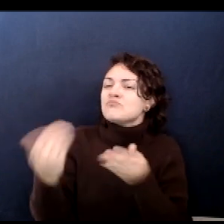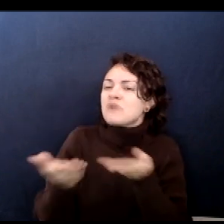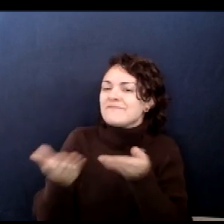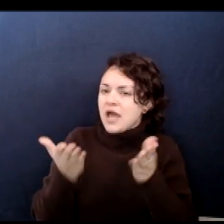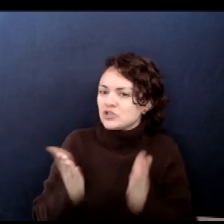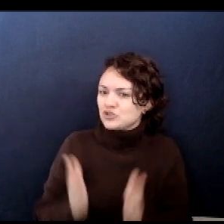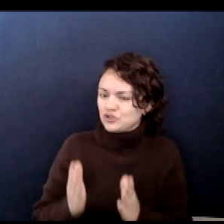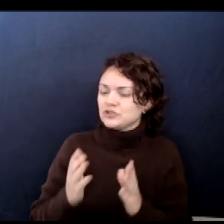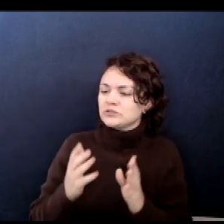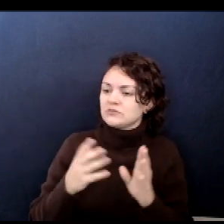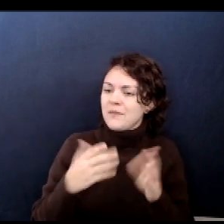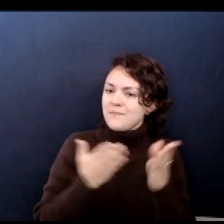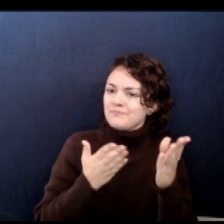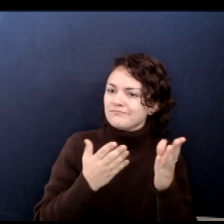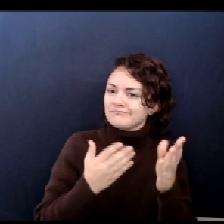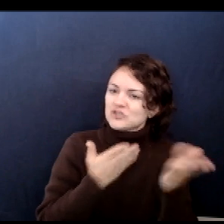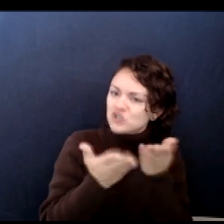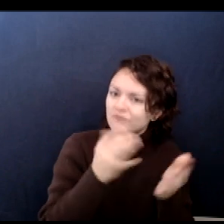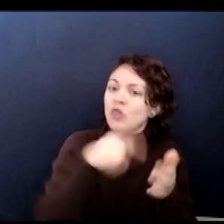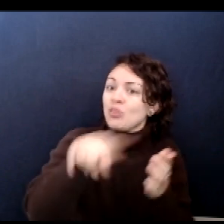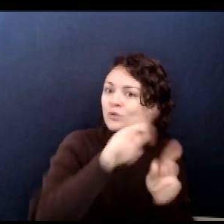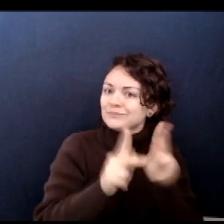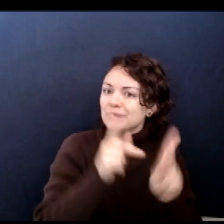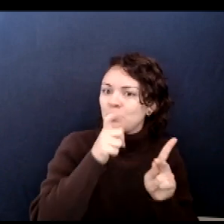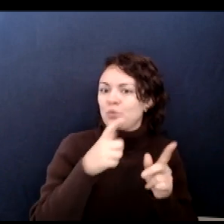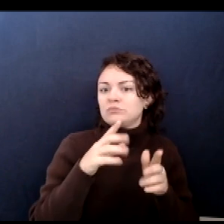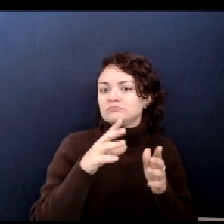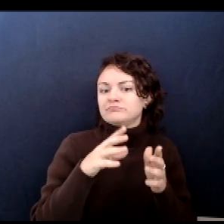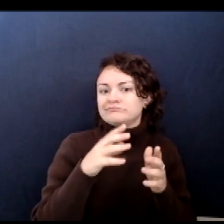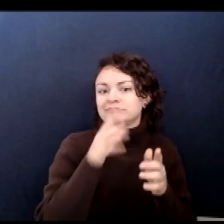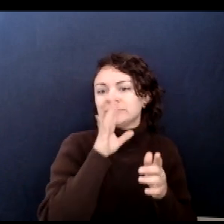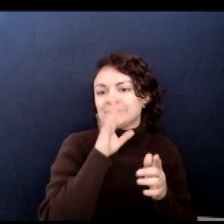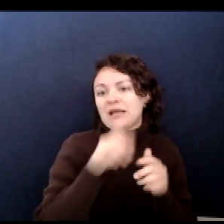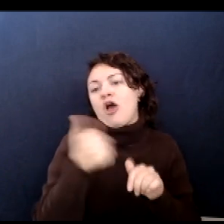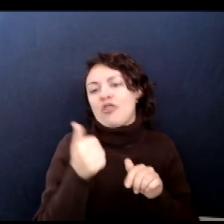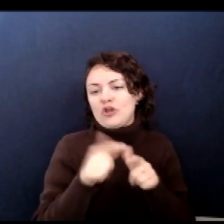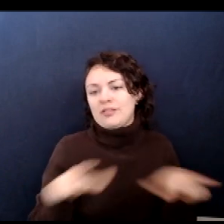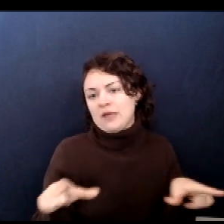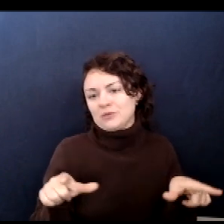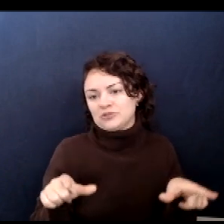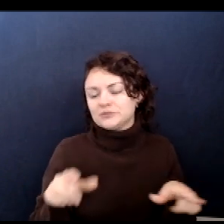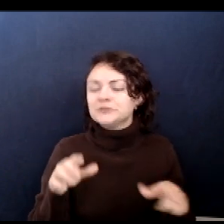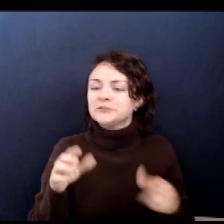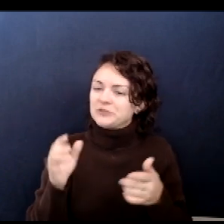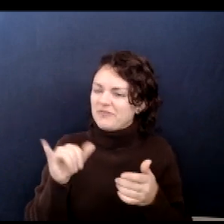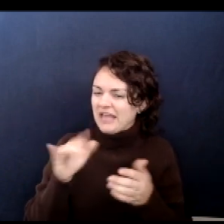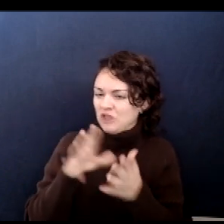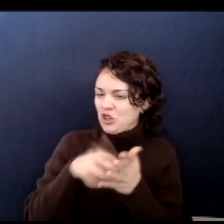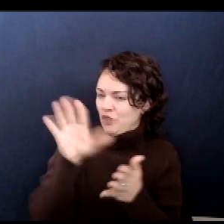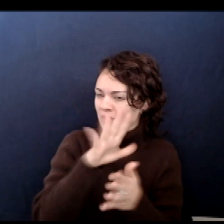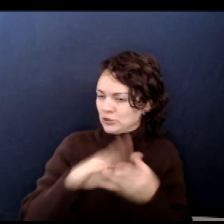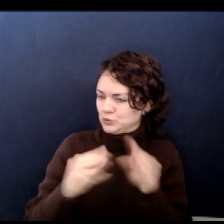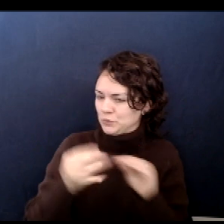learn from that story. Next slide, please. I included this table just to show